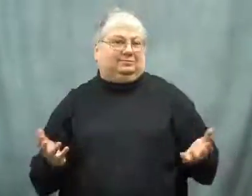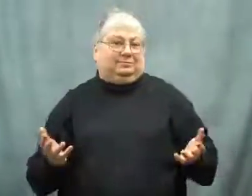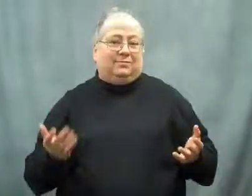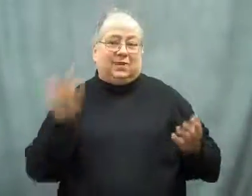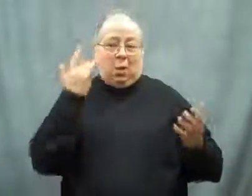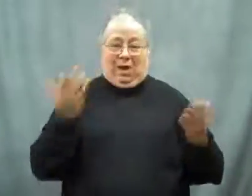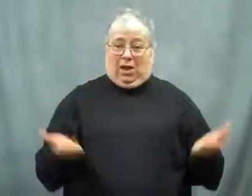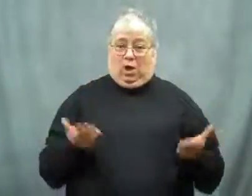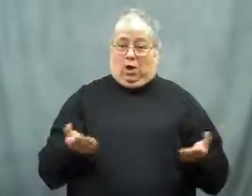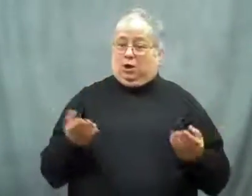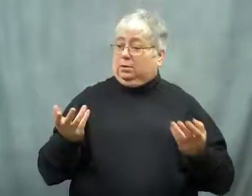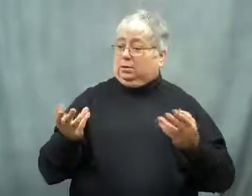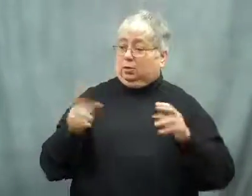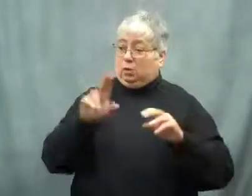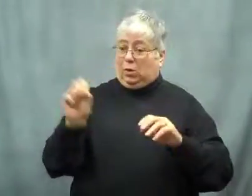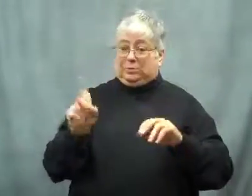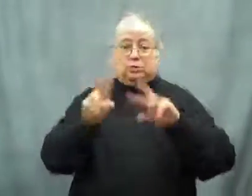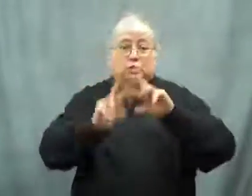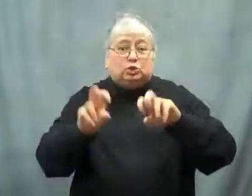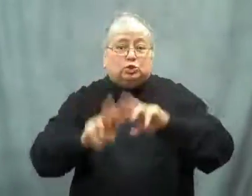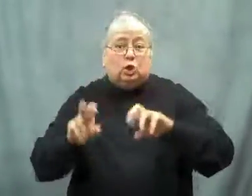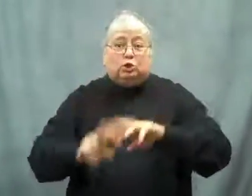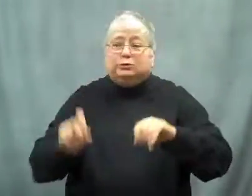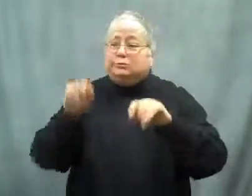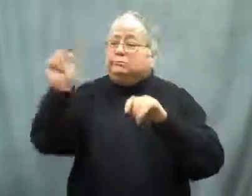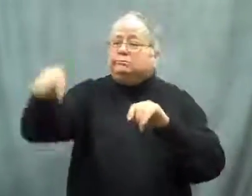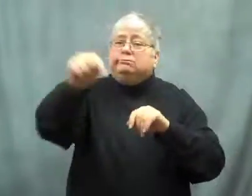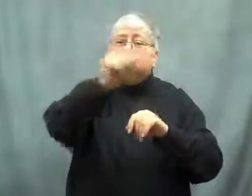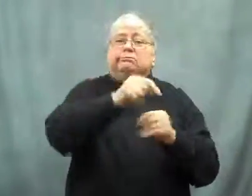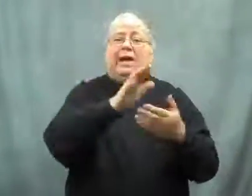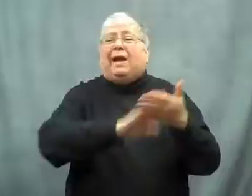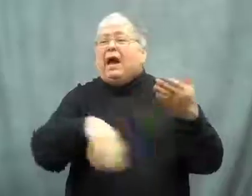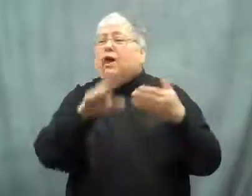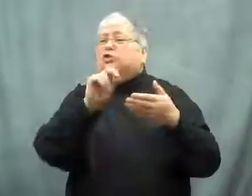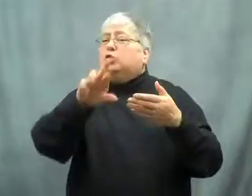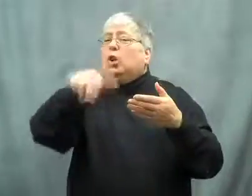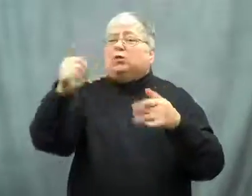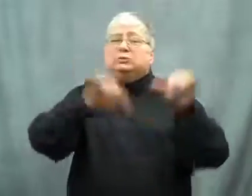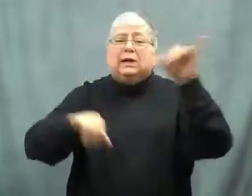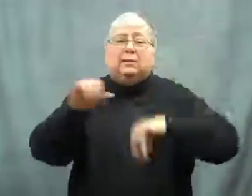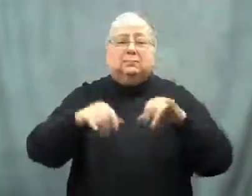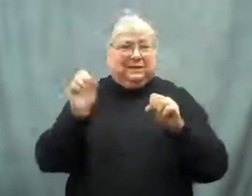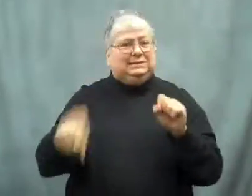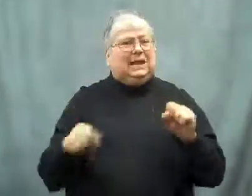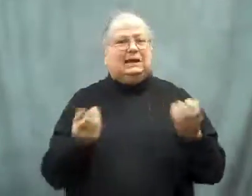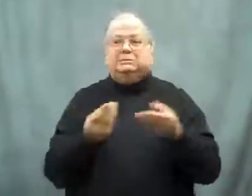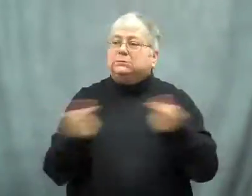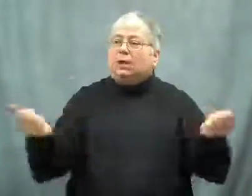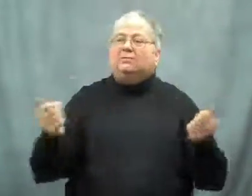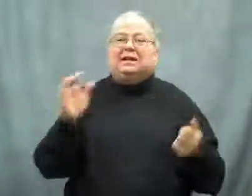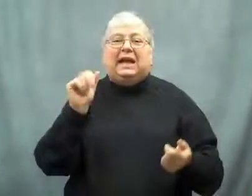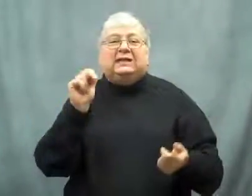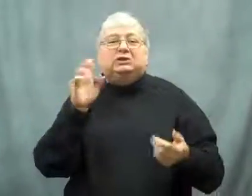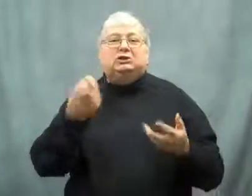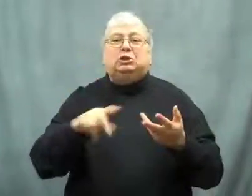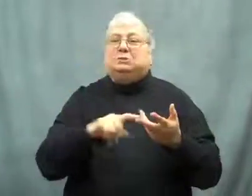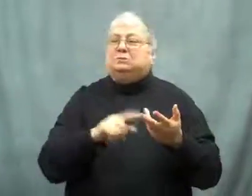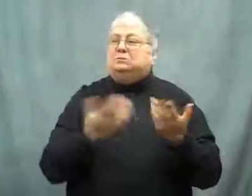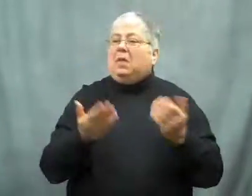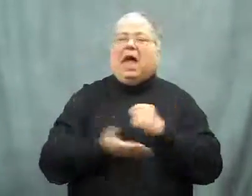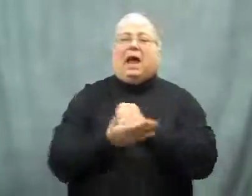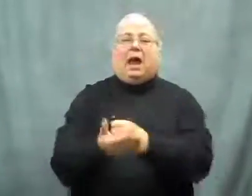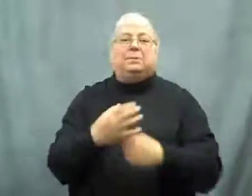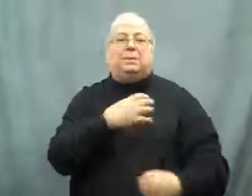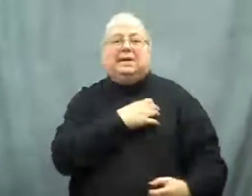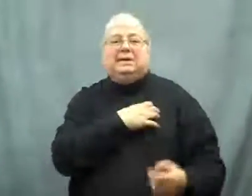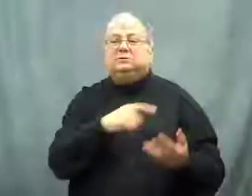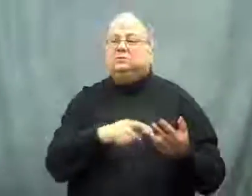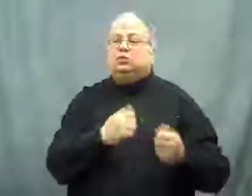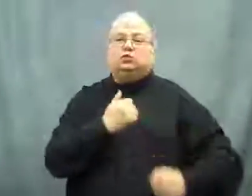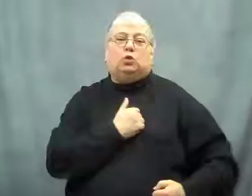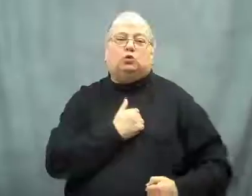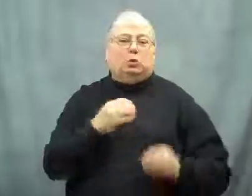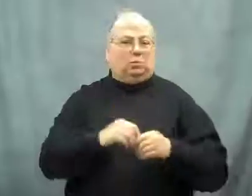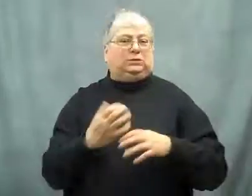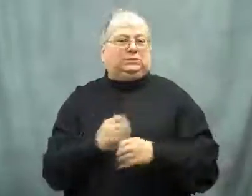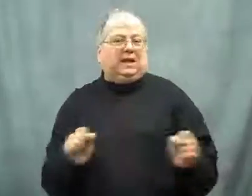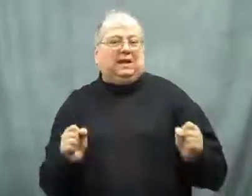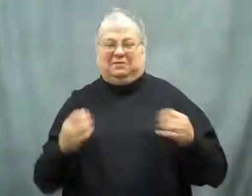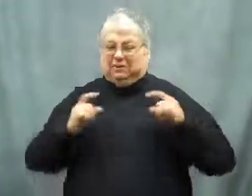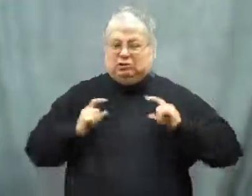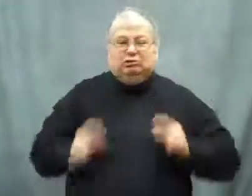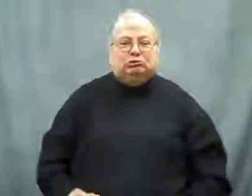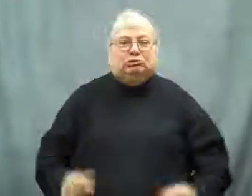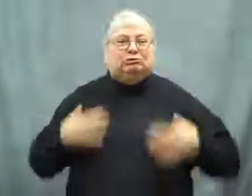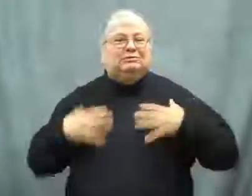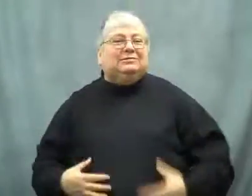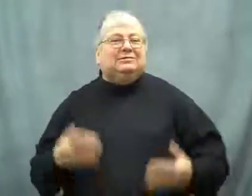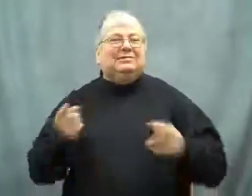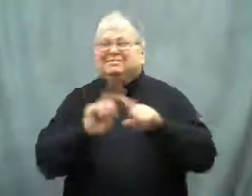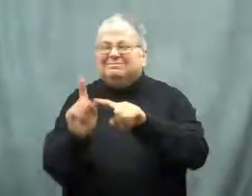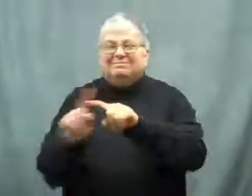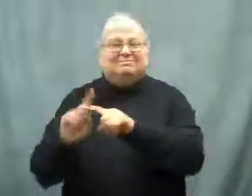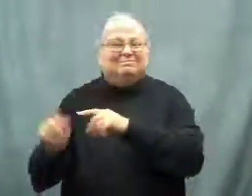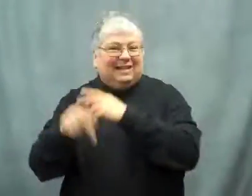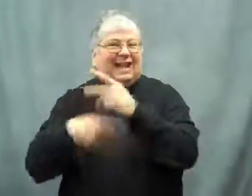He said researchers at colleges or other institutions could cure cancer,